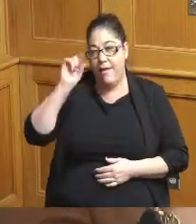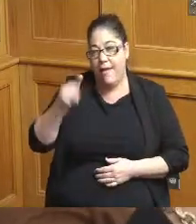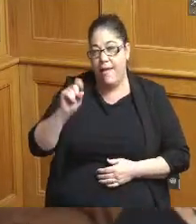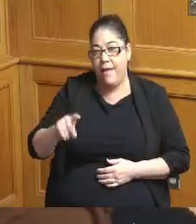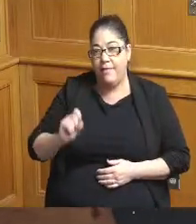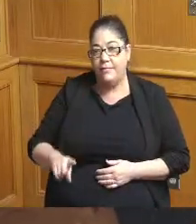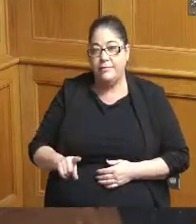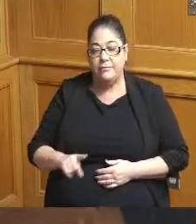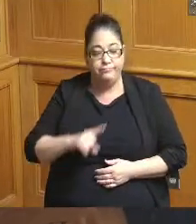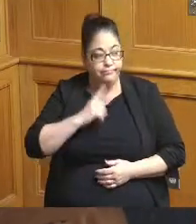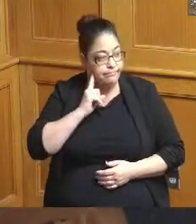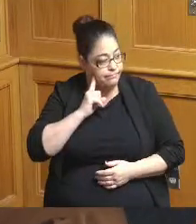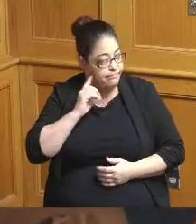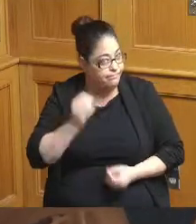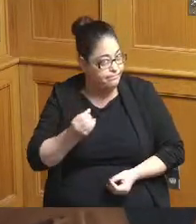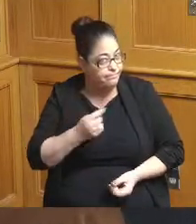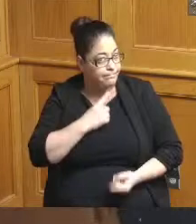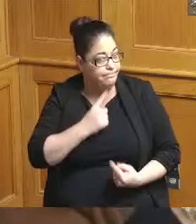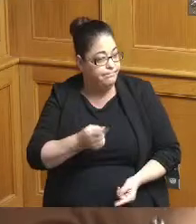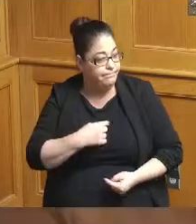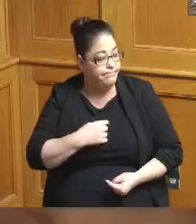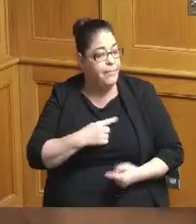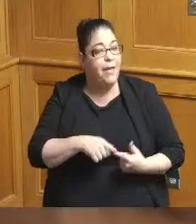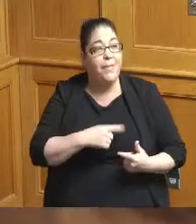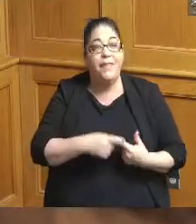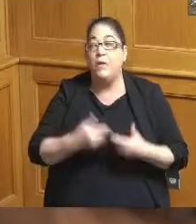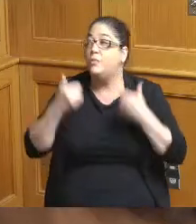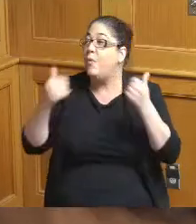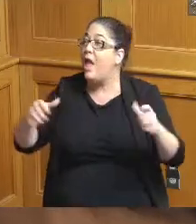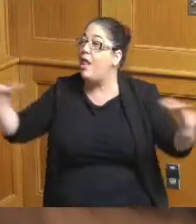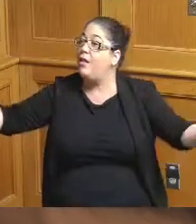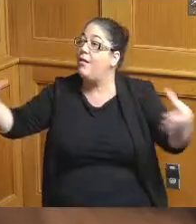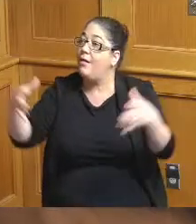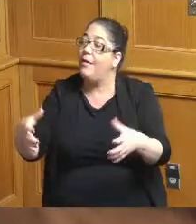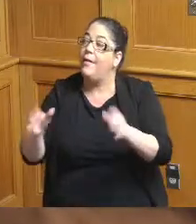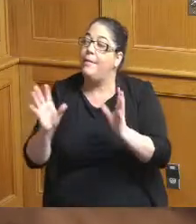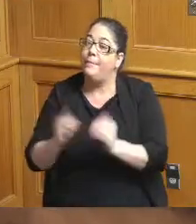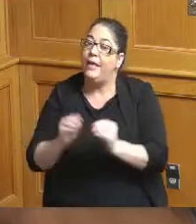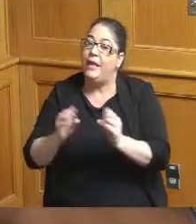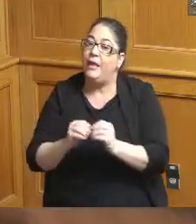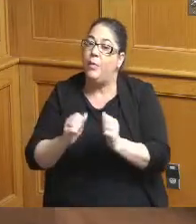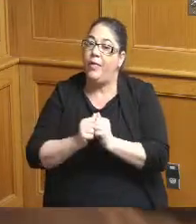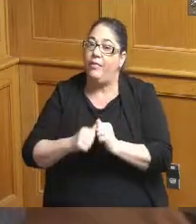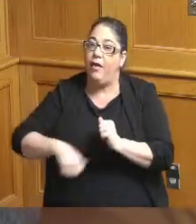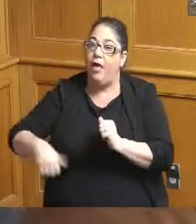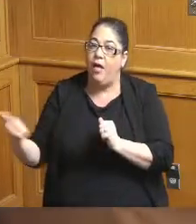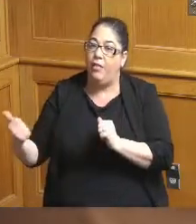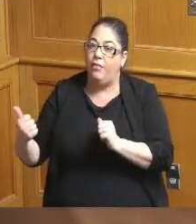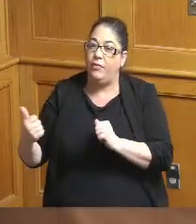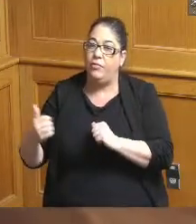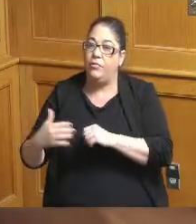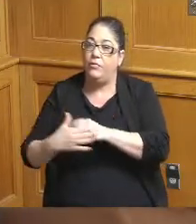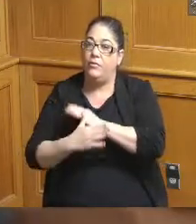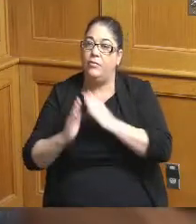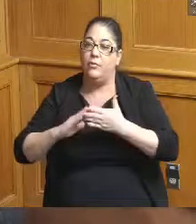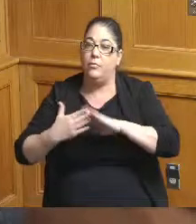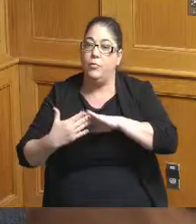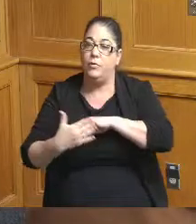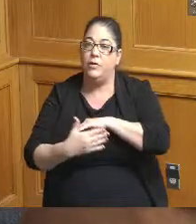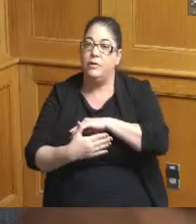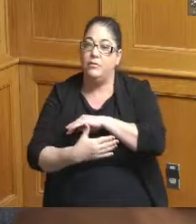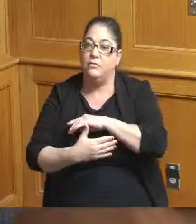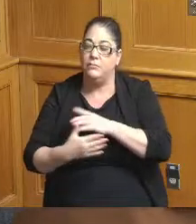responses back and then to go into a situation where we kind of dilute some of those issues I